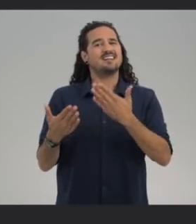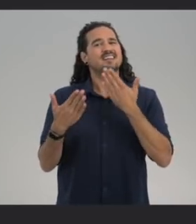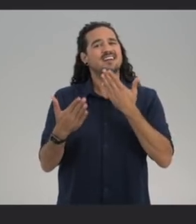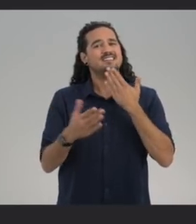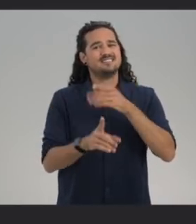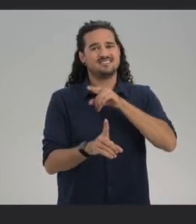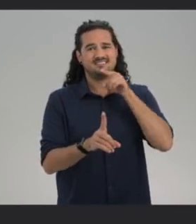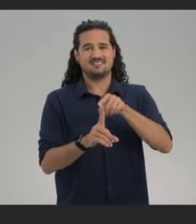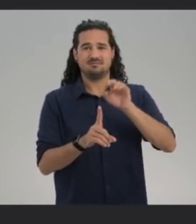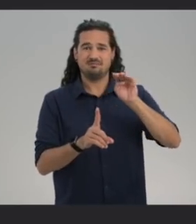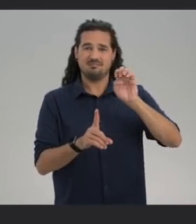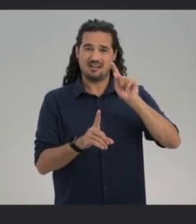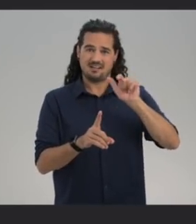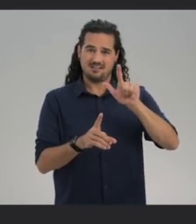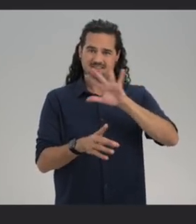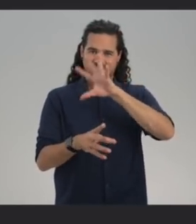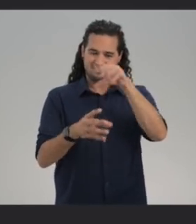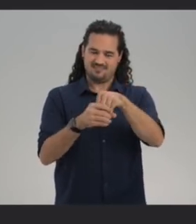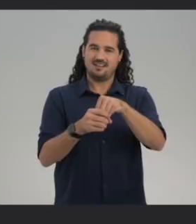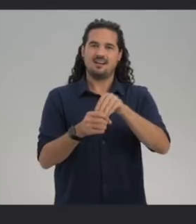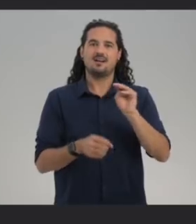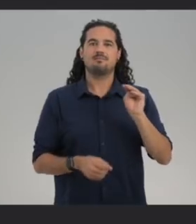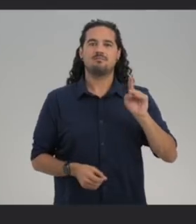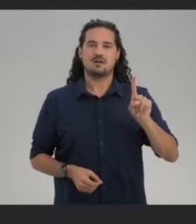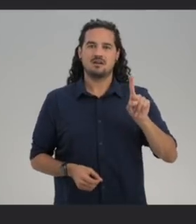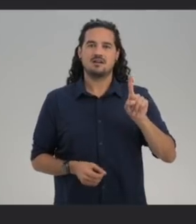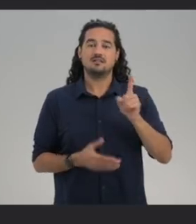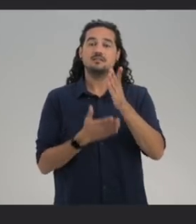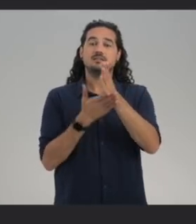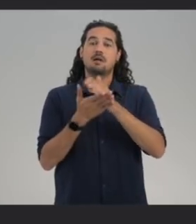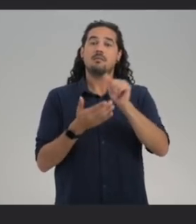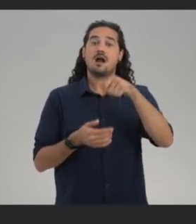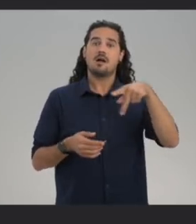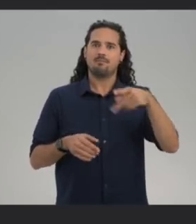some of the most graphically-demanding apps actually perform better under Rosetta